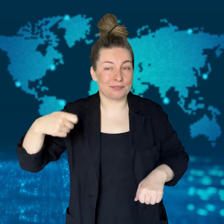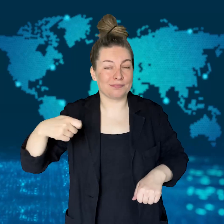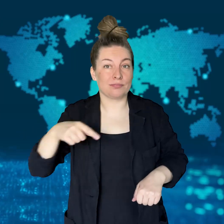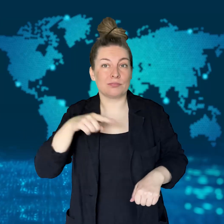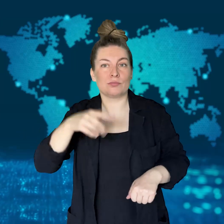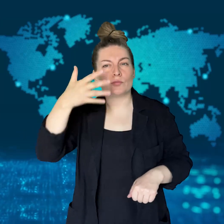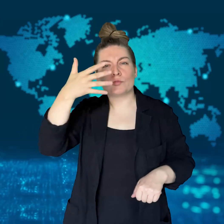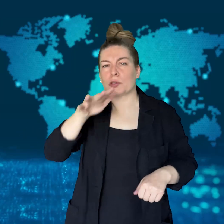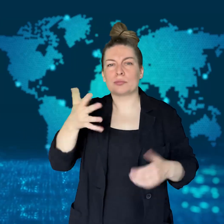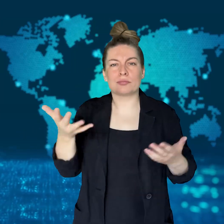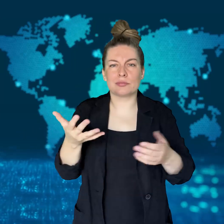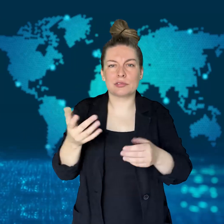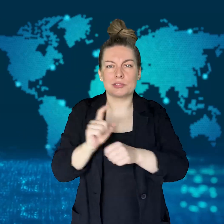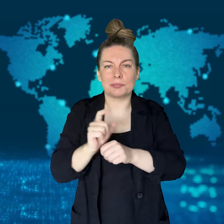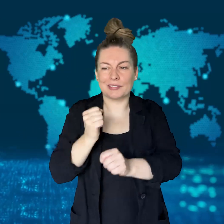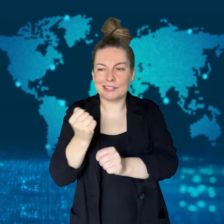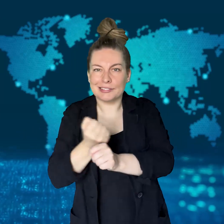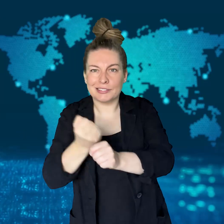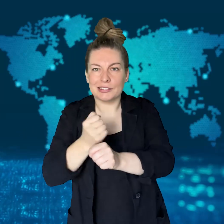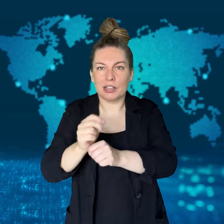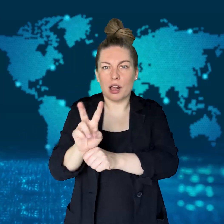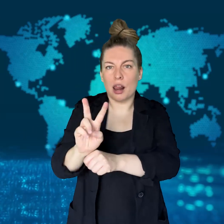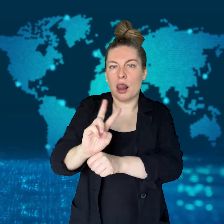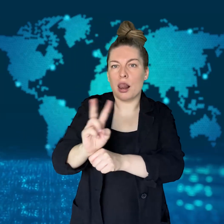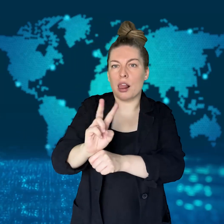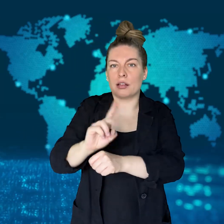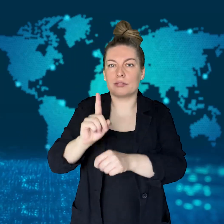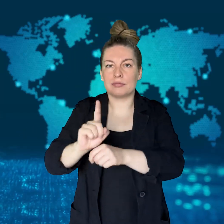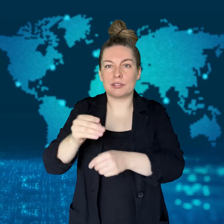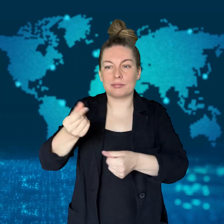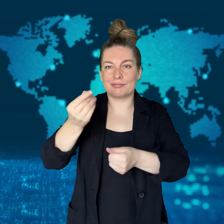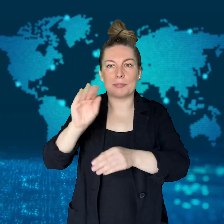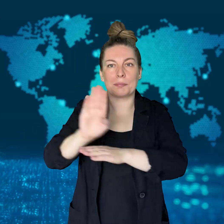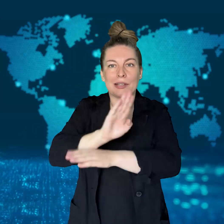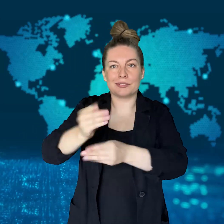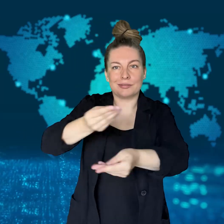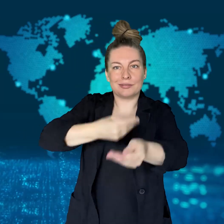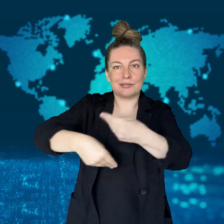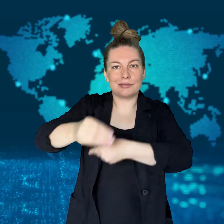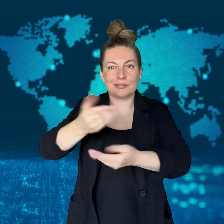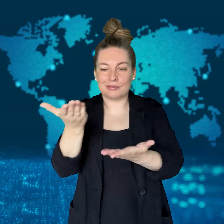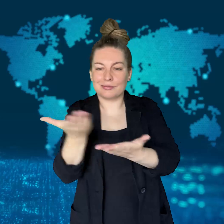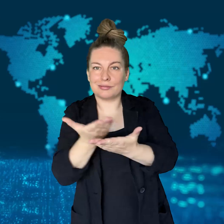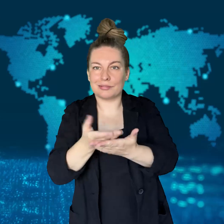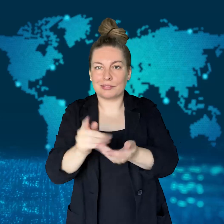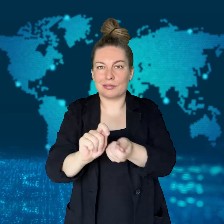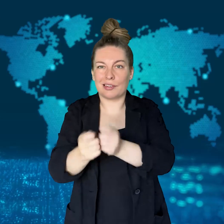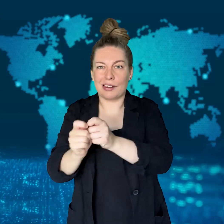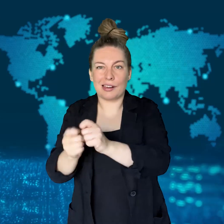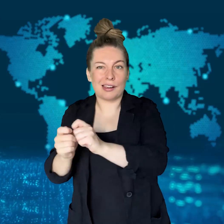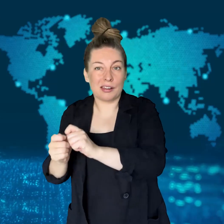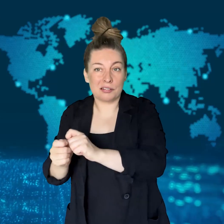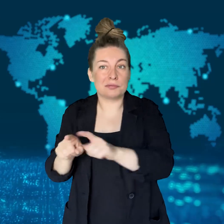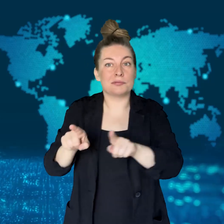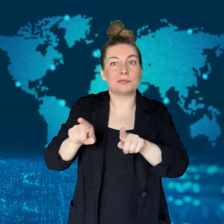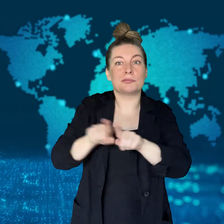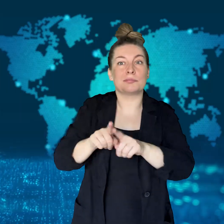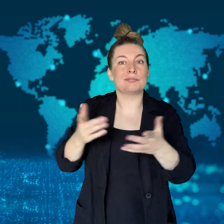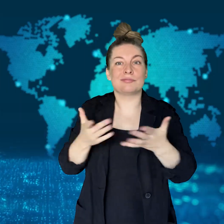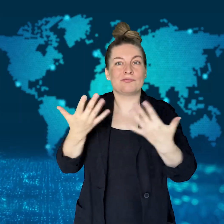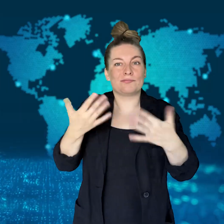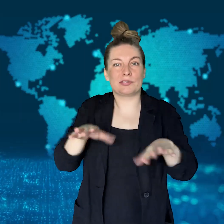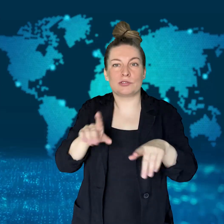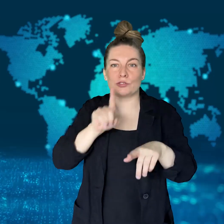the former President falsified business records to conceal